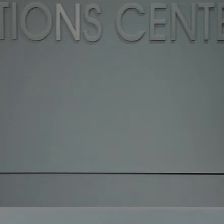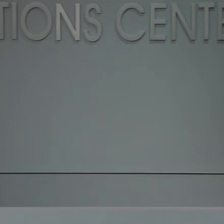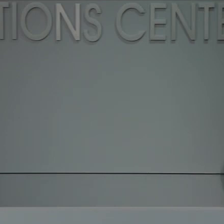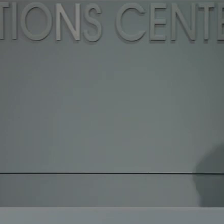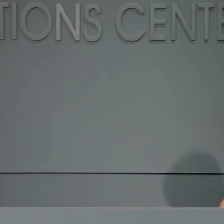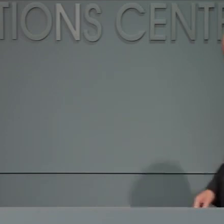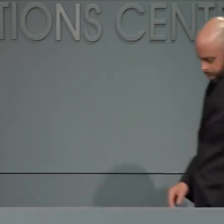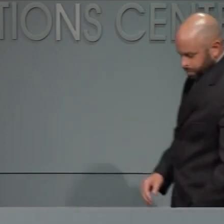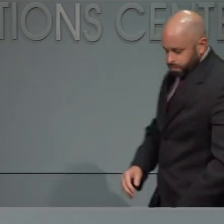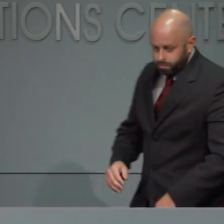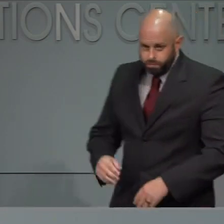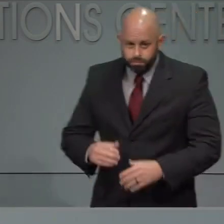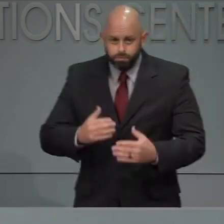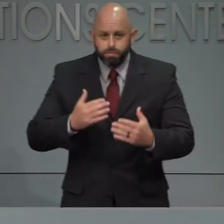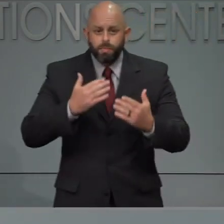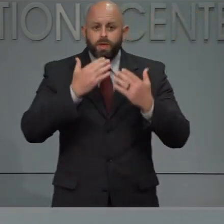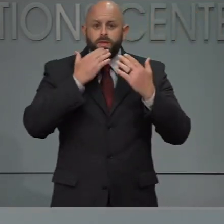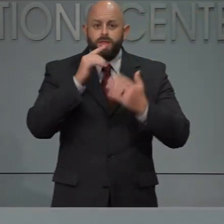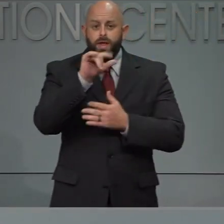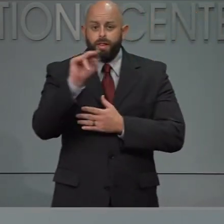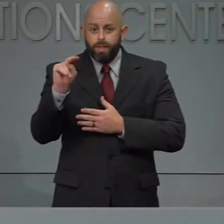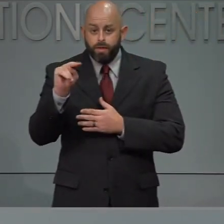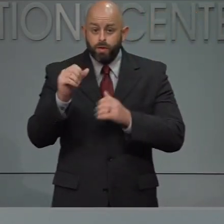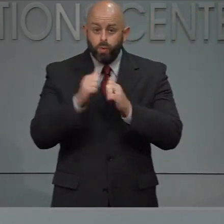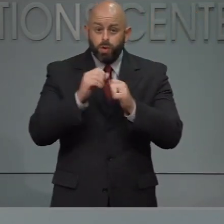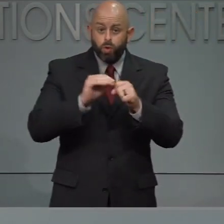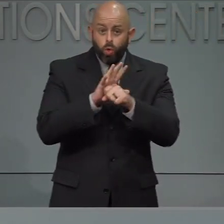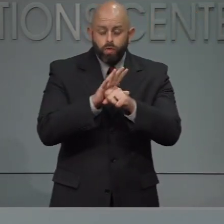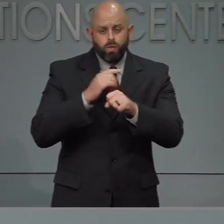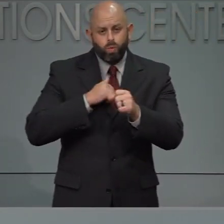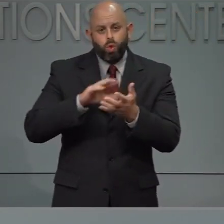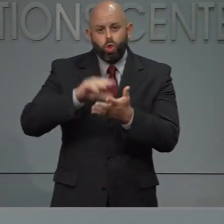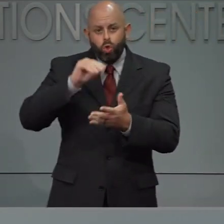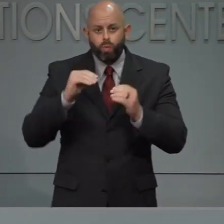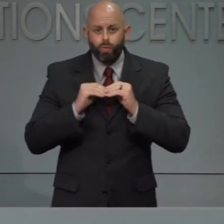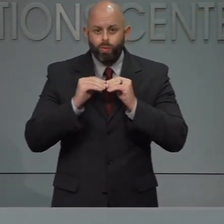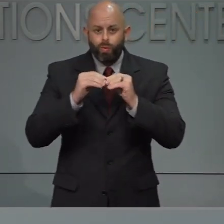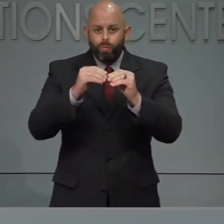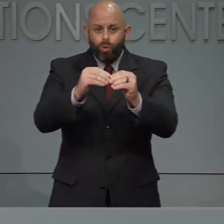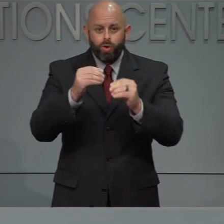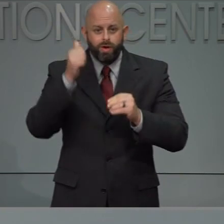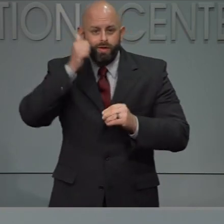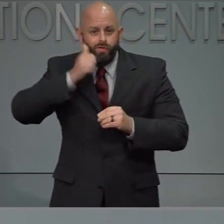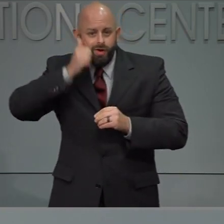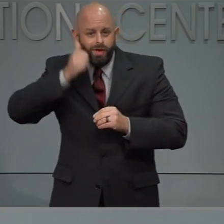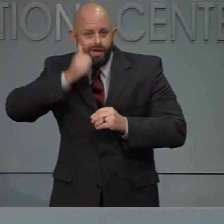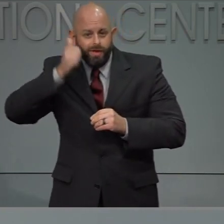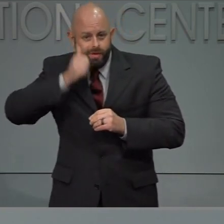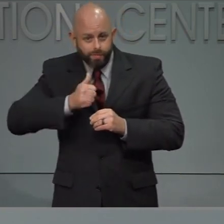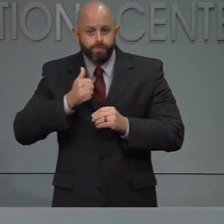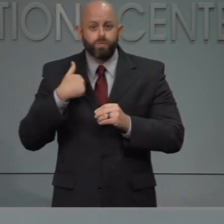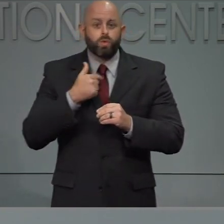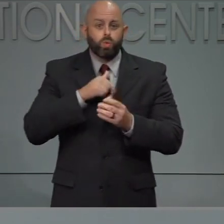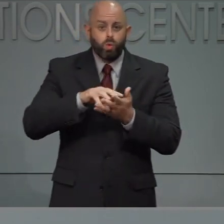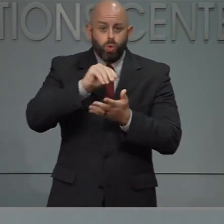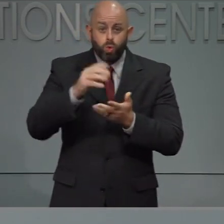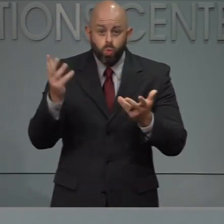ALWAYS LEARNING NEW THINGS AND WE NEED TO MAKE SURE WE'RE INCORPORATING OUR NEW LEARNING INTO BOTH THE GUIDANCE THAT WE